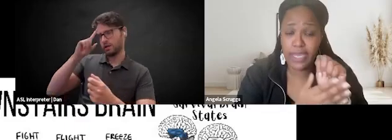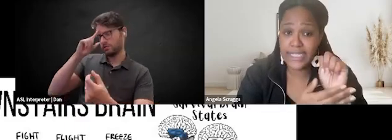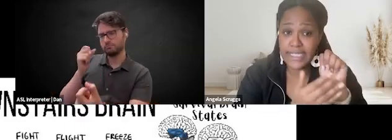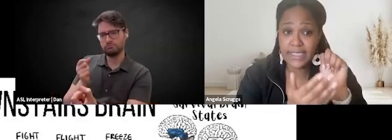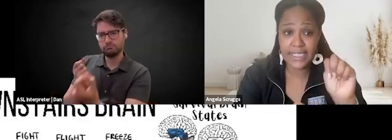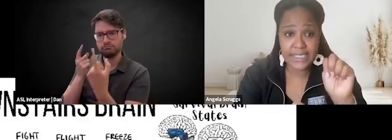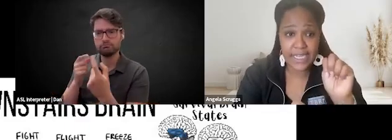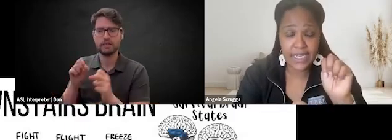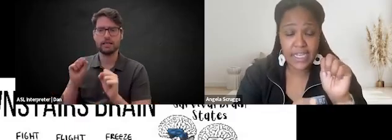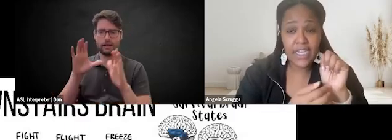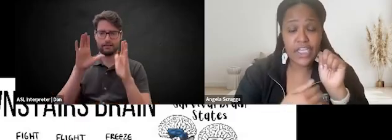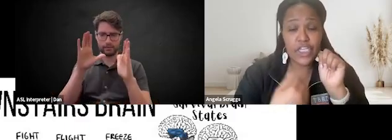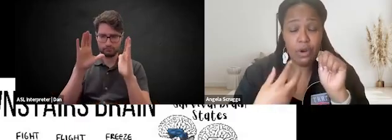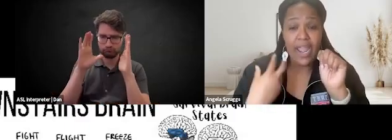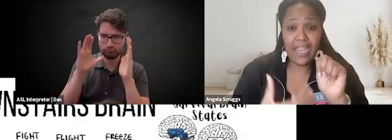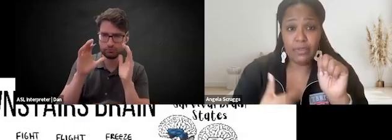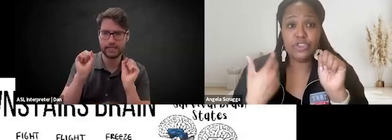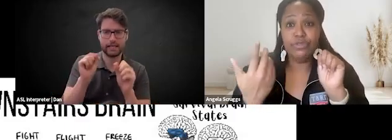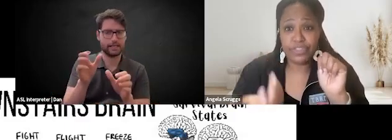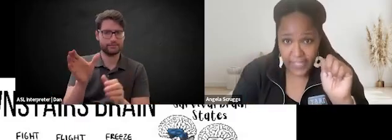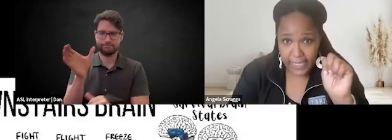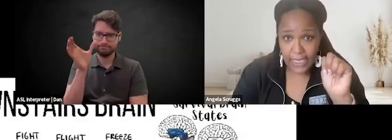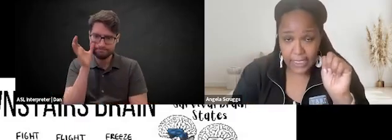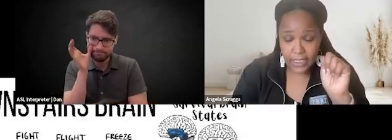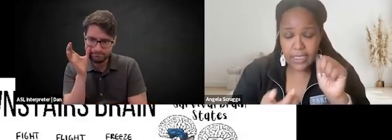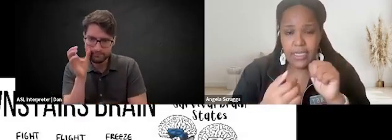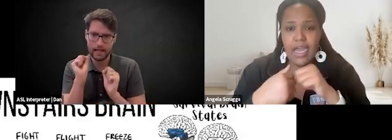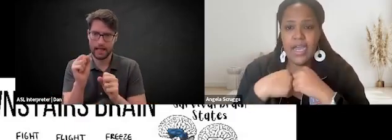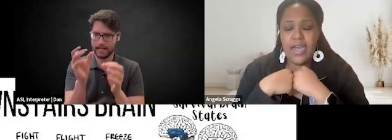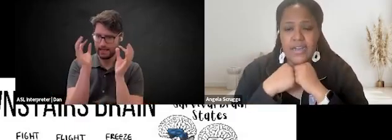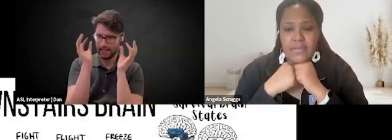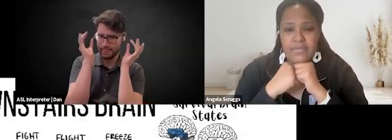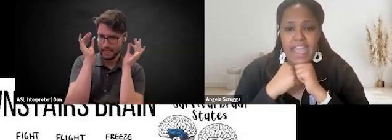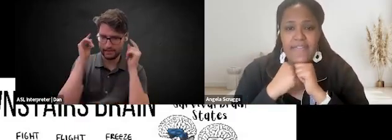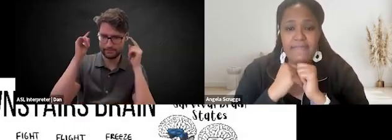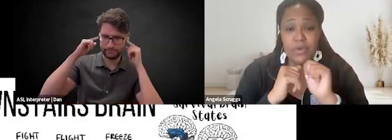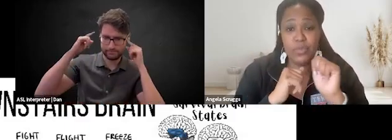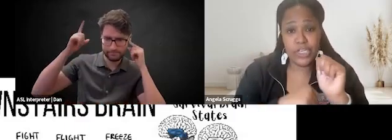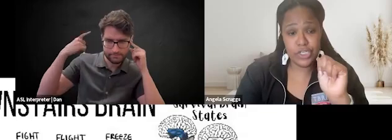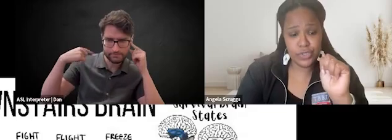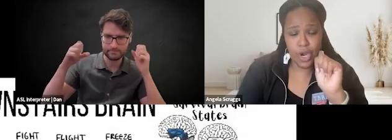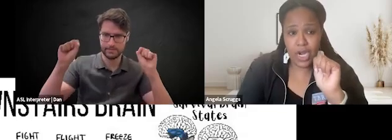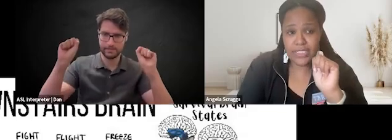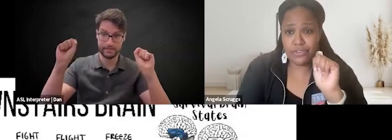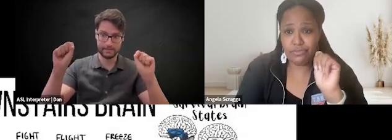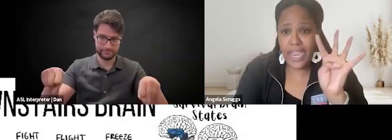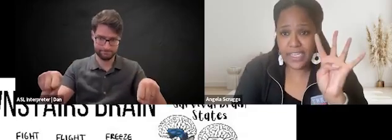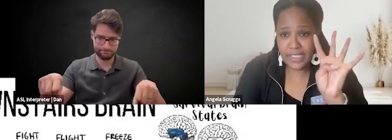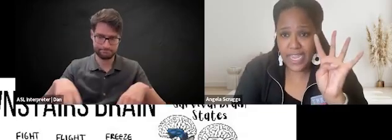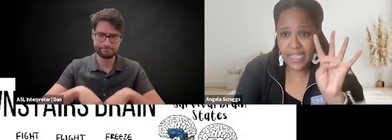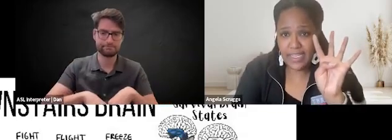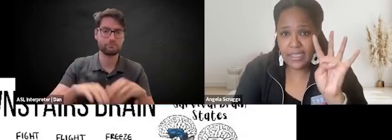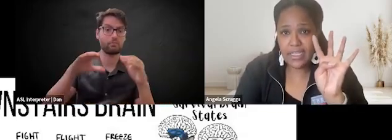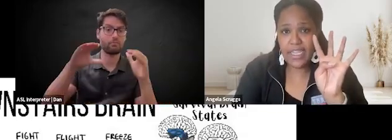or you're ready to listen. You are able to think. Um... and then when you are dysregulated,